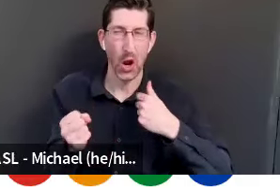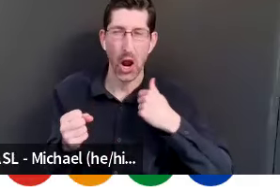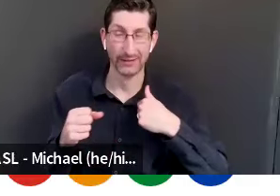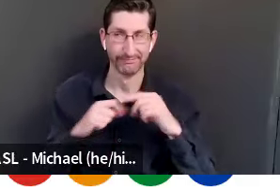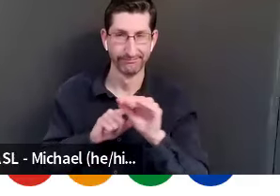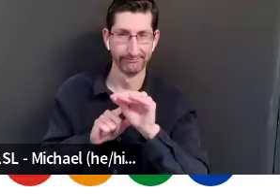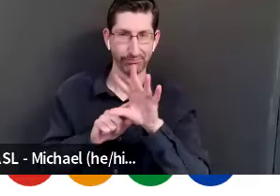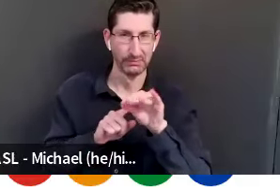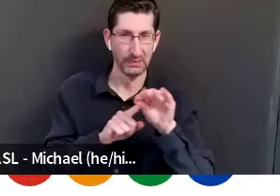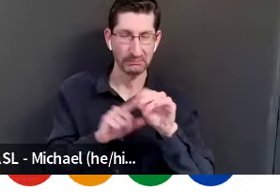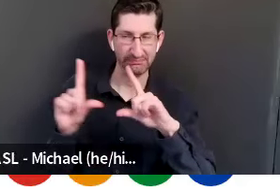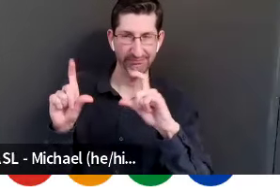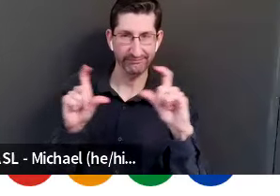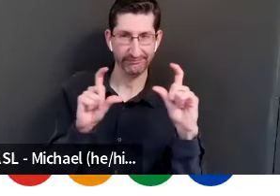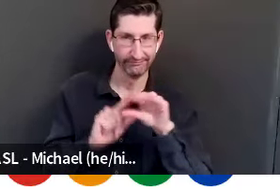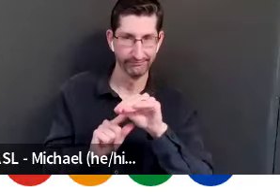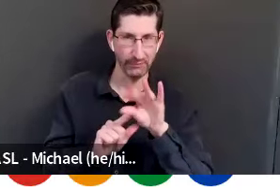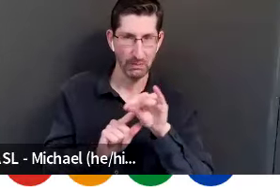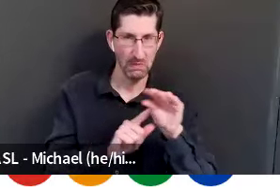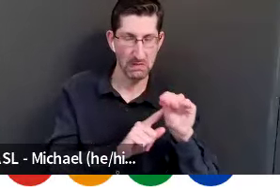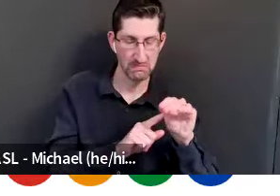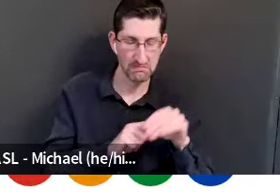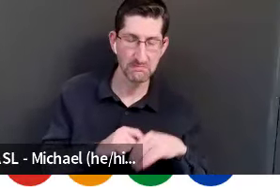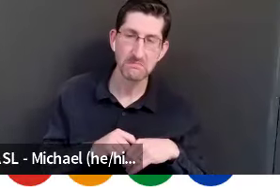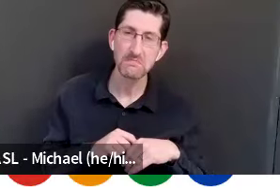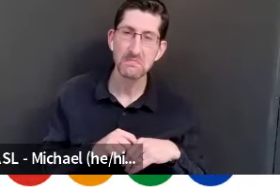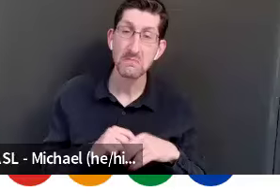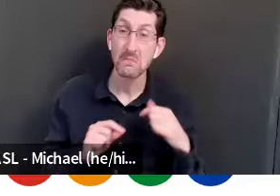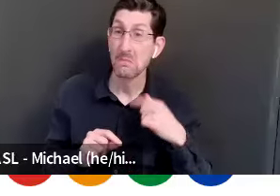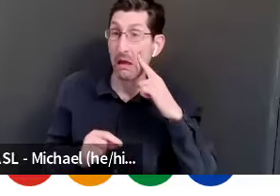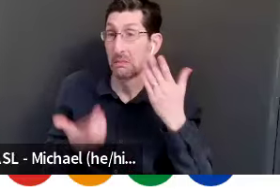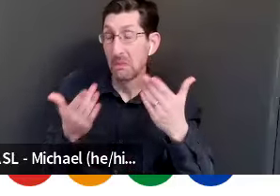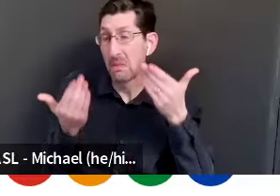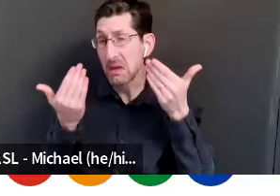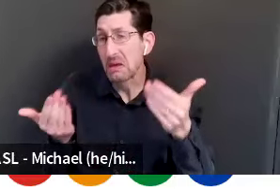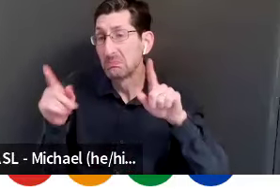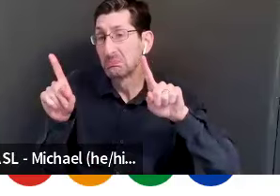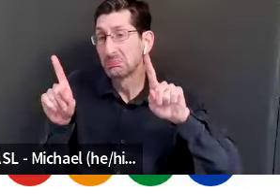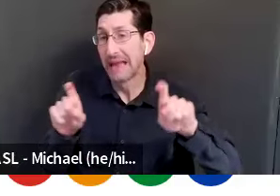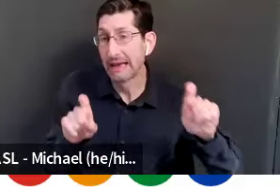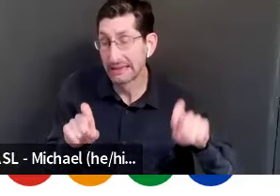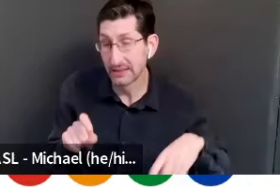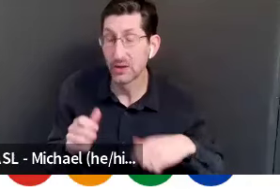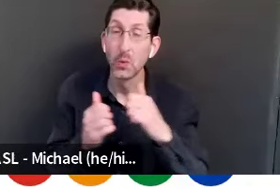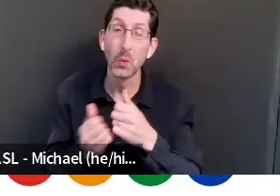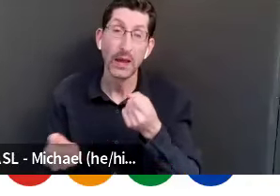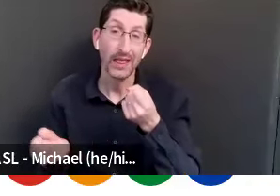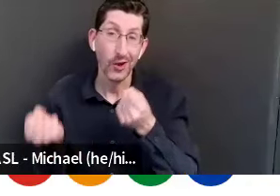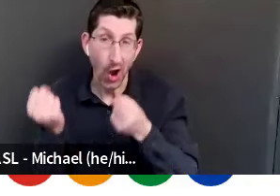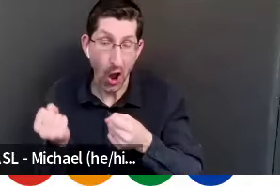THE VEHICLE WHEN I WAS IN THERE. WHAT MIGHT BE A GOOD IDEA IS TO